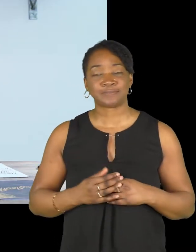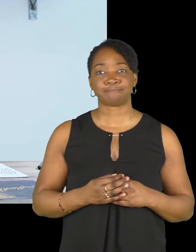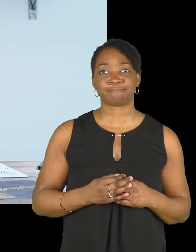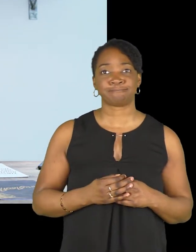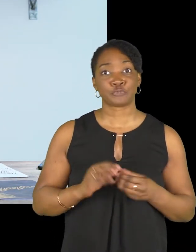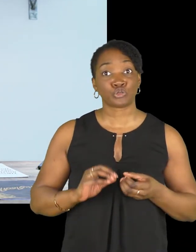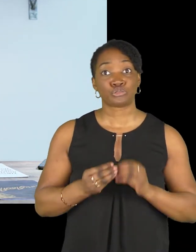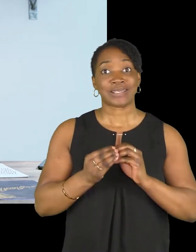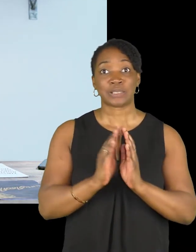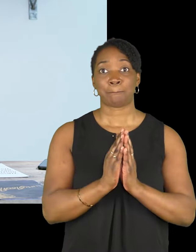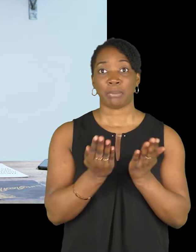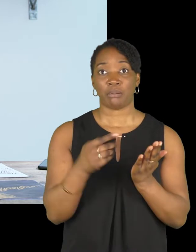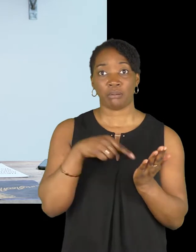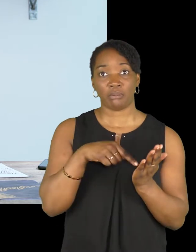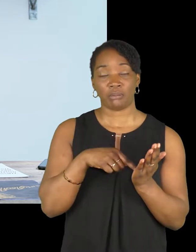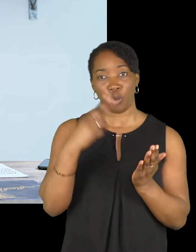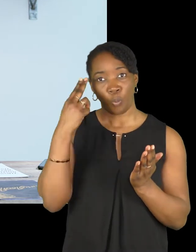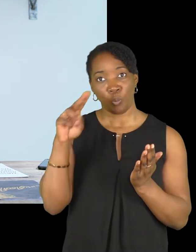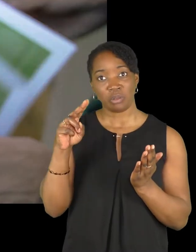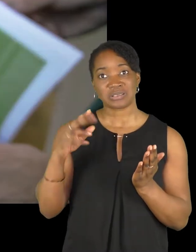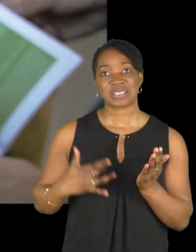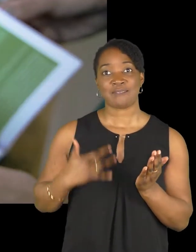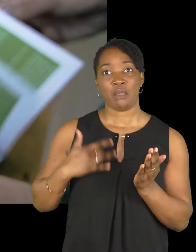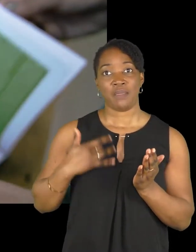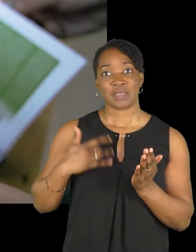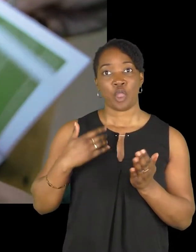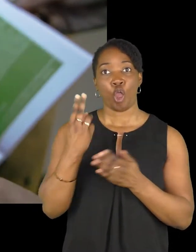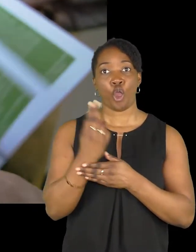this book, this publication, which was 'Surviving Art School'. So it was kind of like this artists